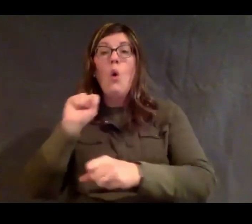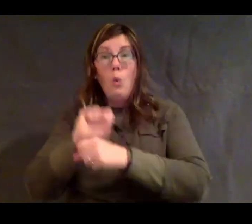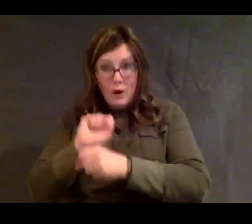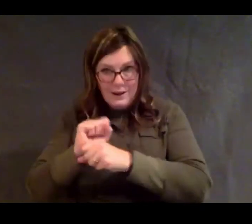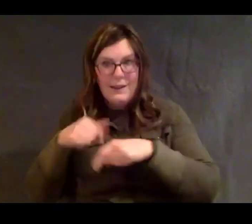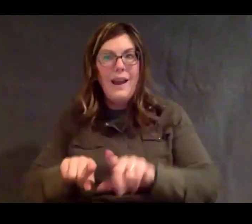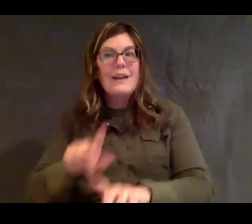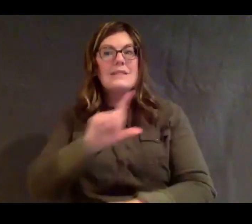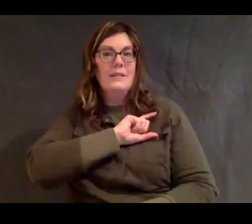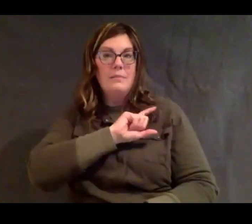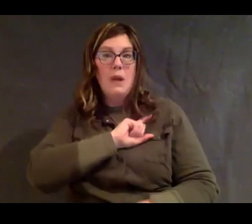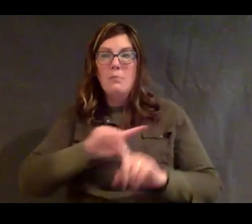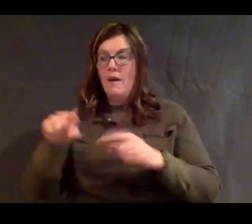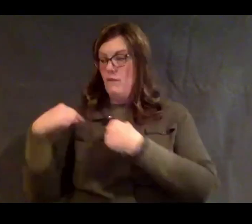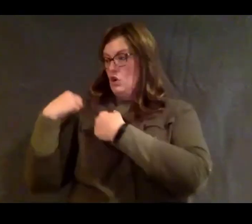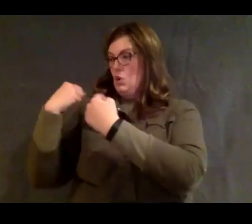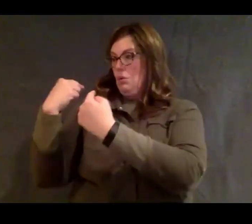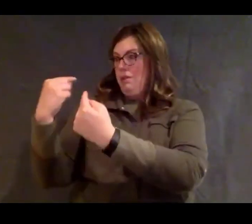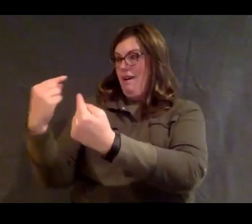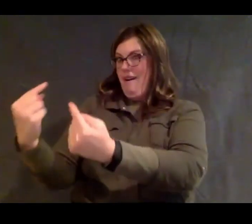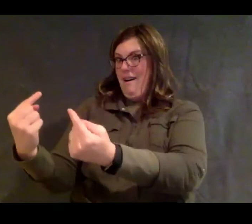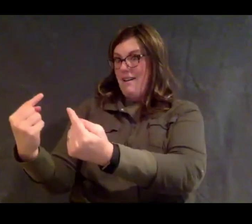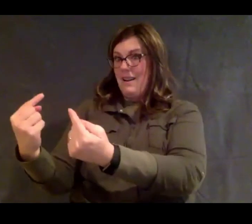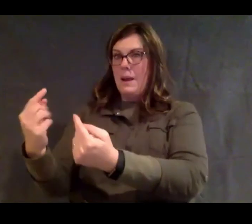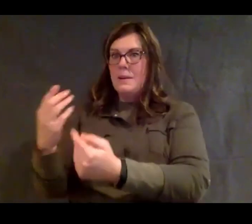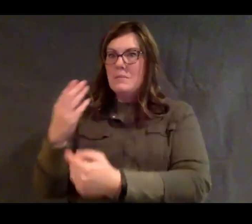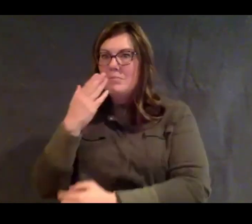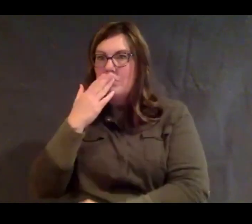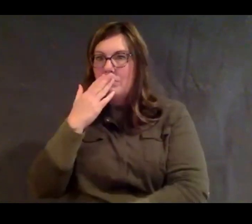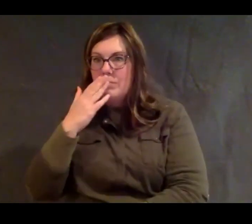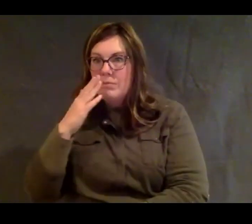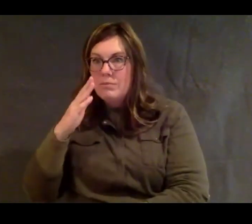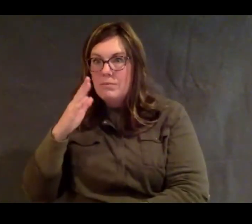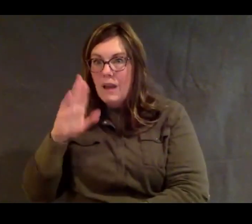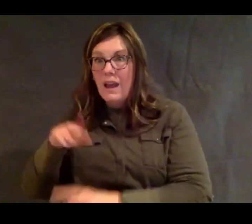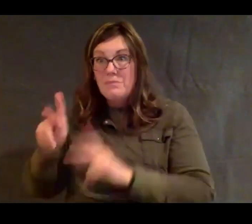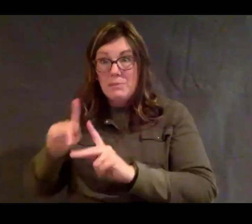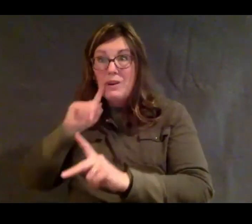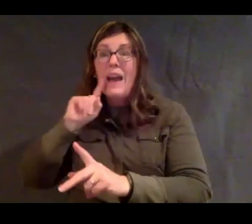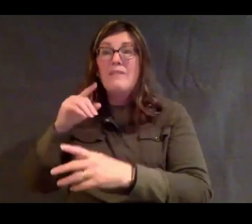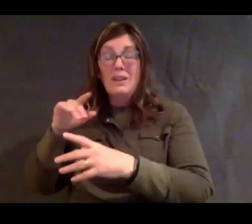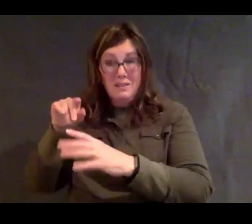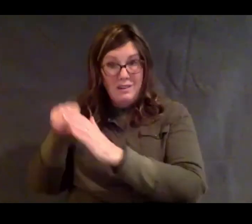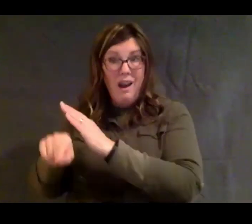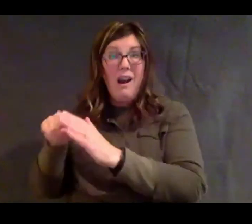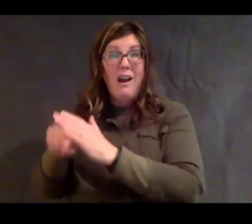long bad ones have gotten away with quite frankly murder and other forms of discrimination so i've